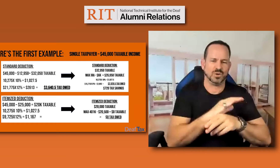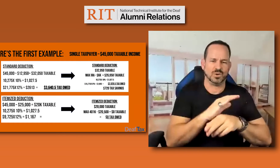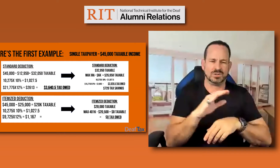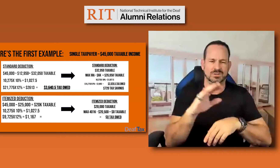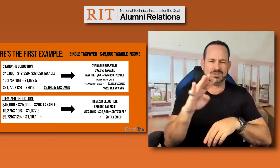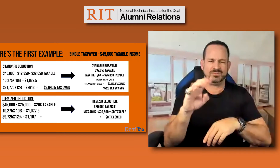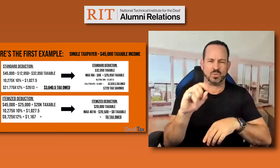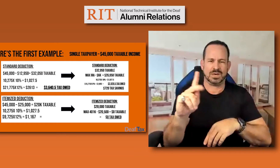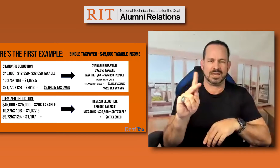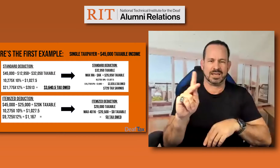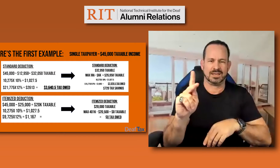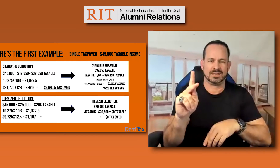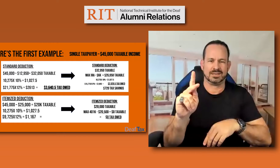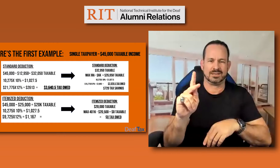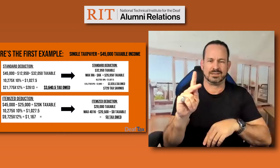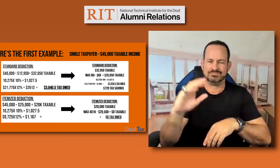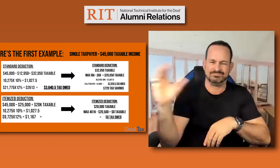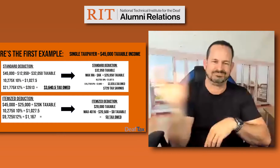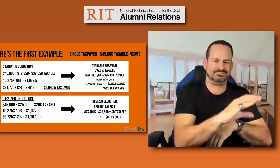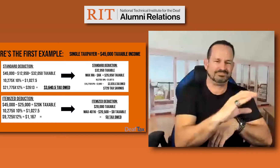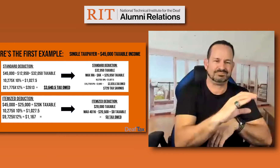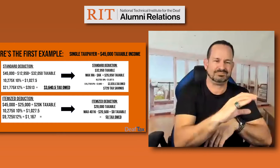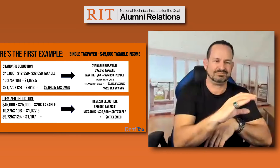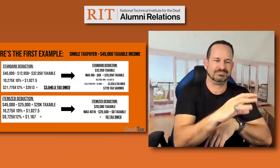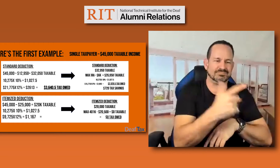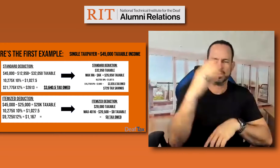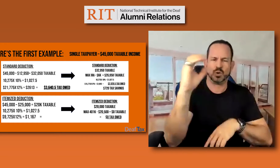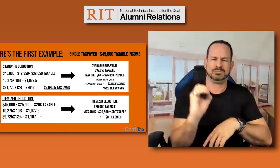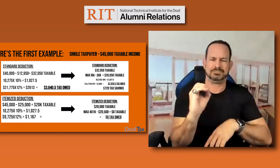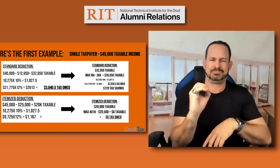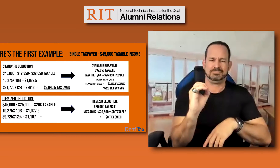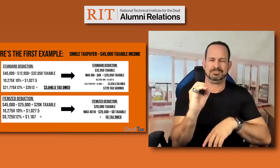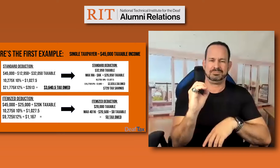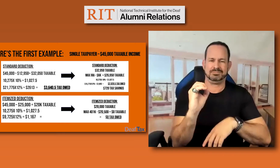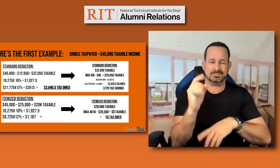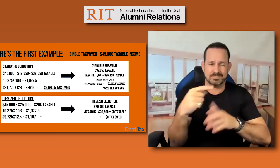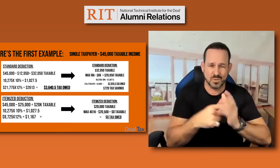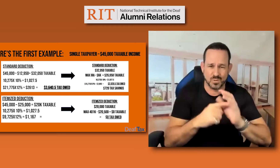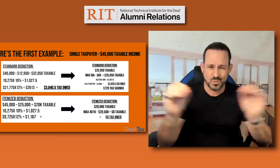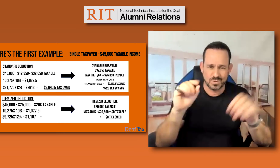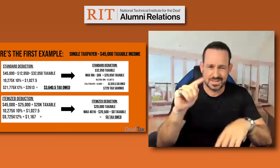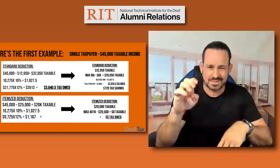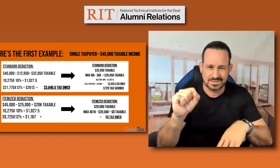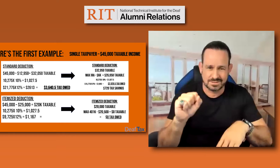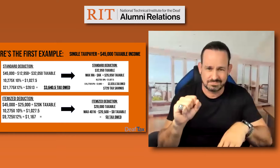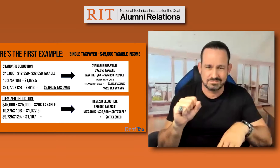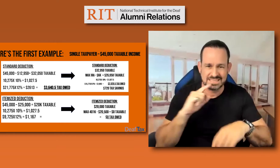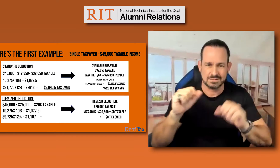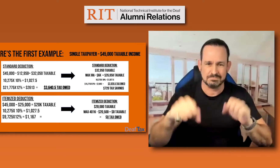This one is using a 401(k), and the taxes owed is zero.